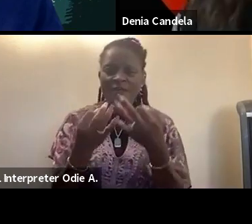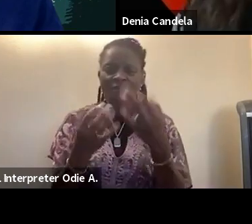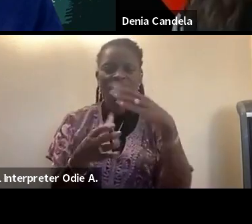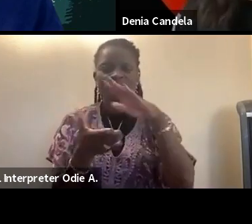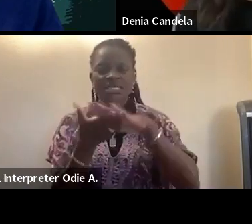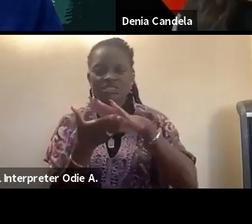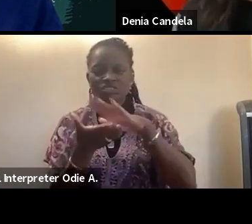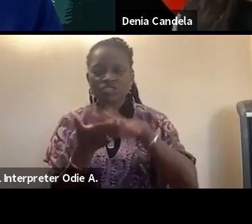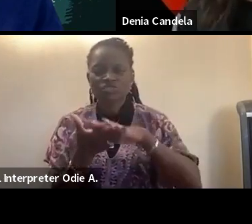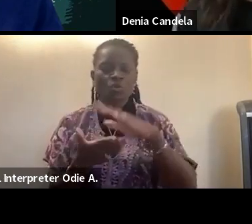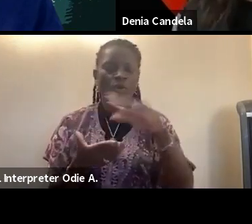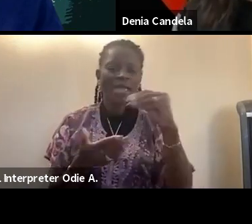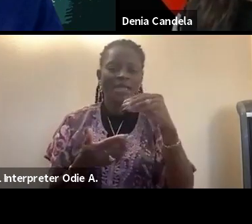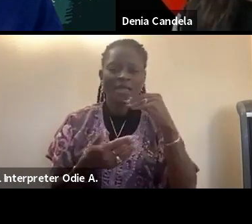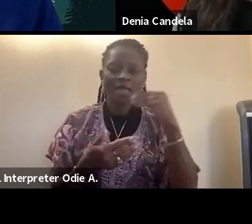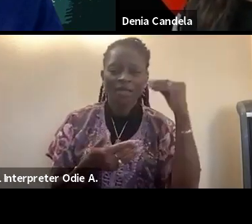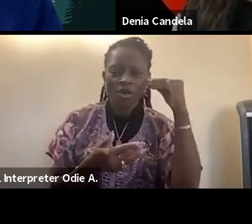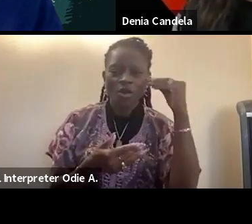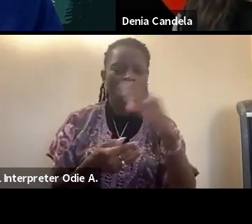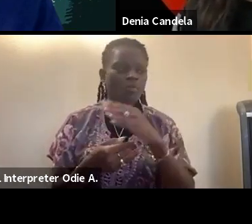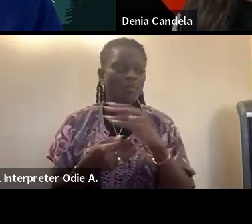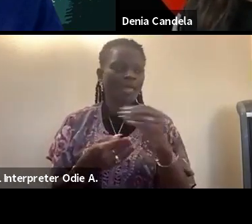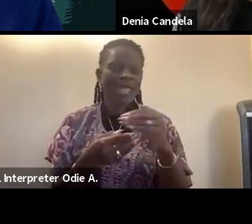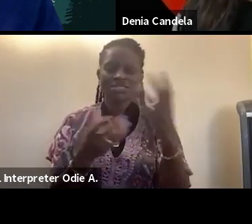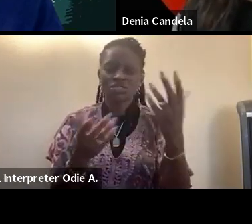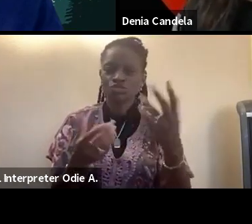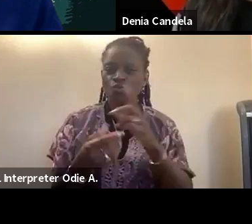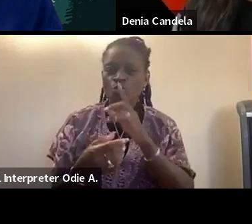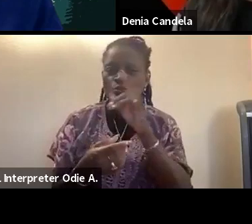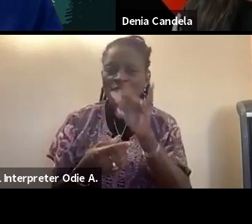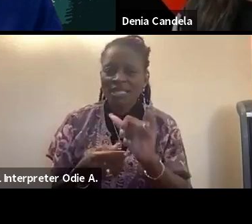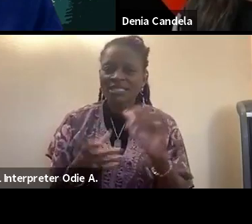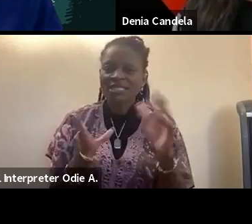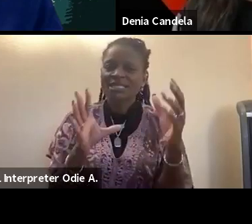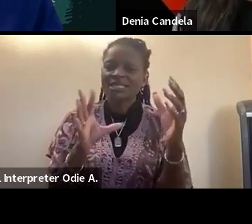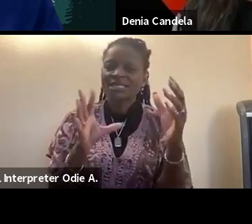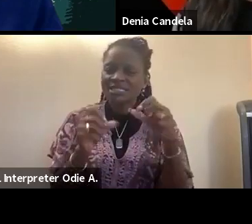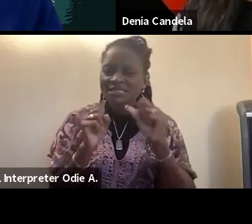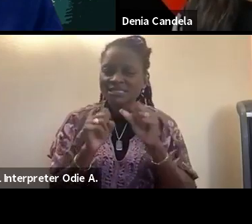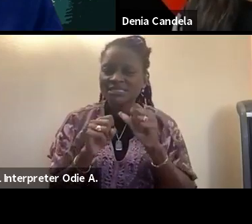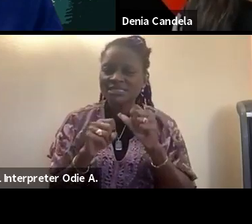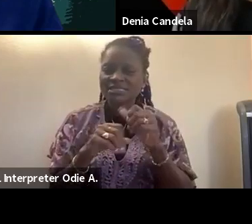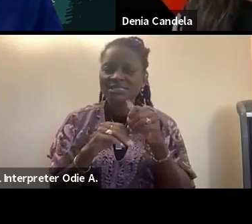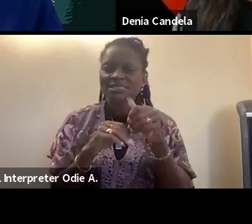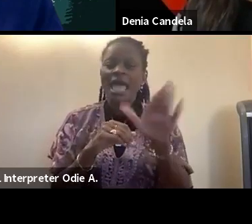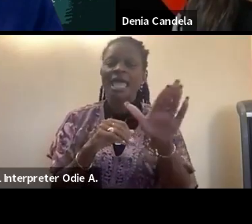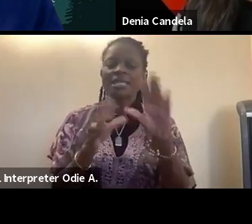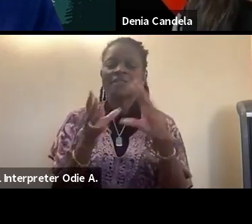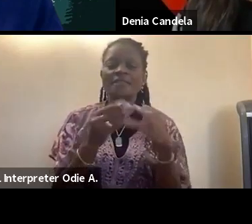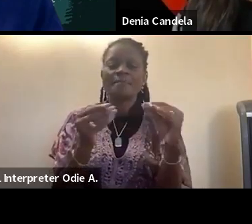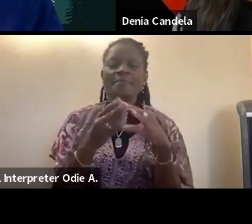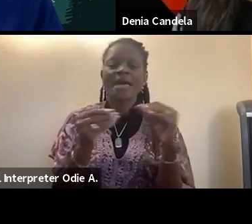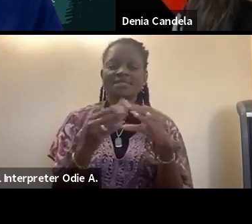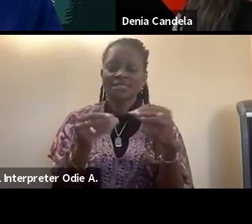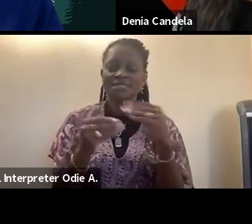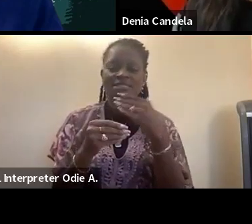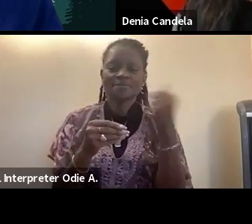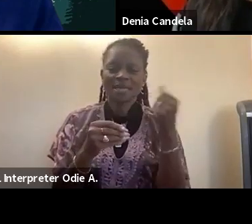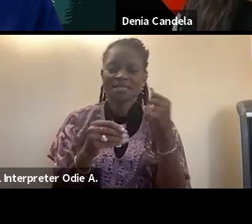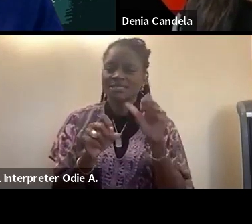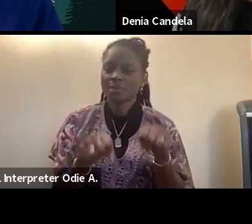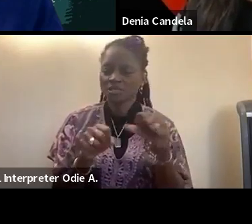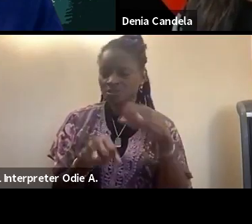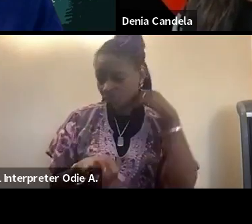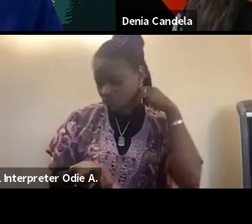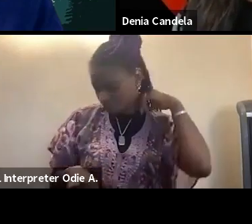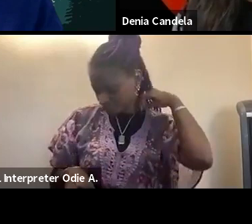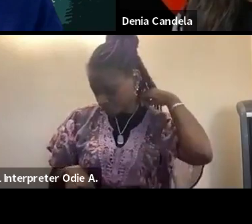and to really message cover safety as much as possible in their respective groups.